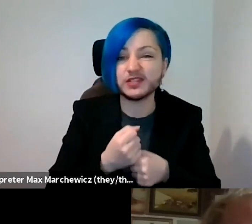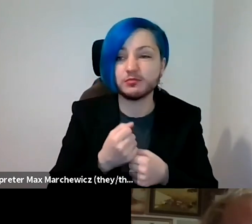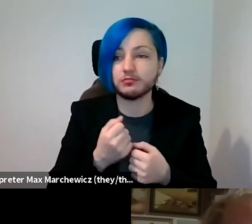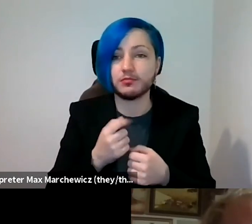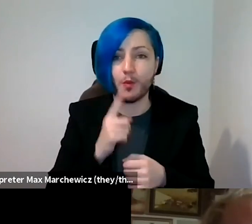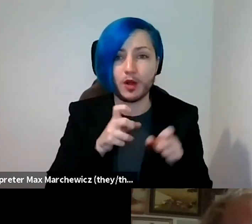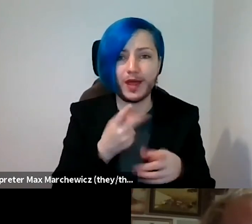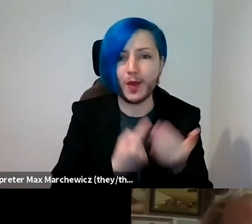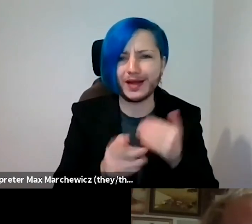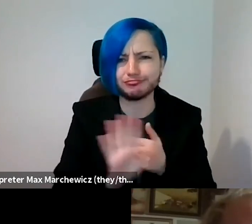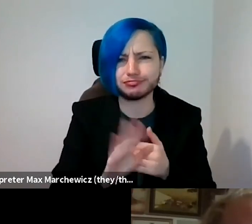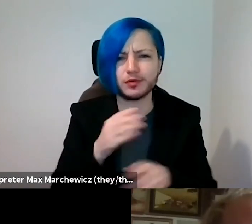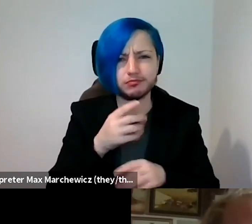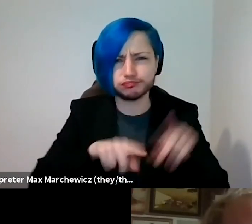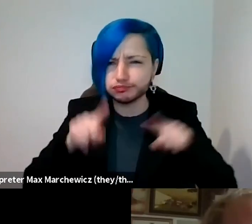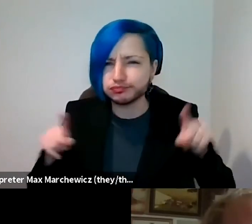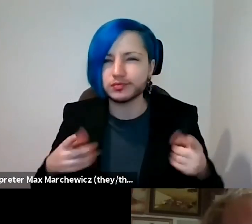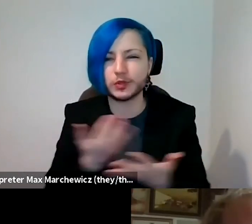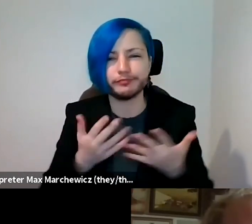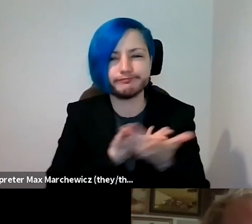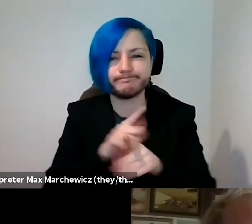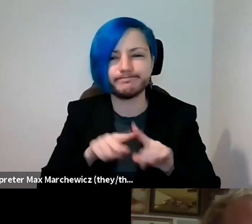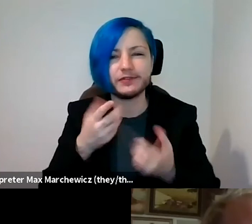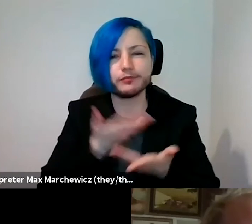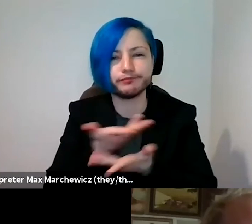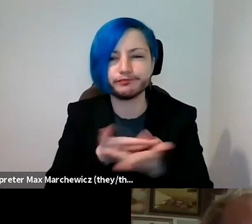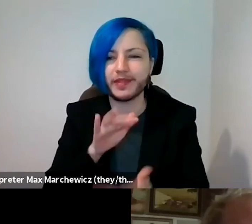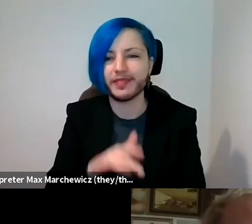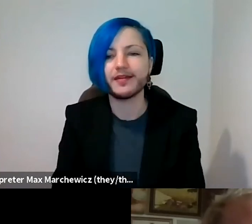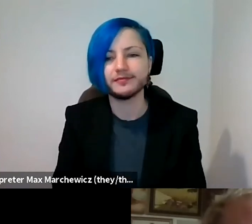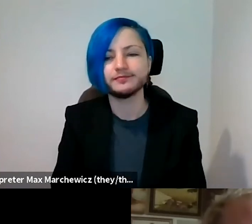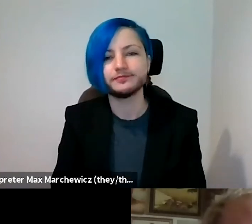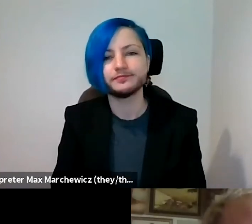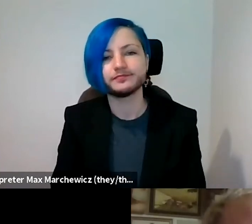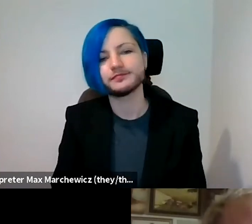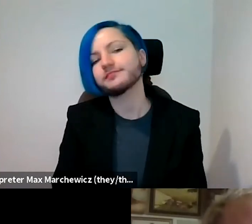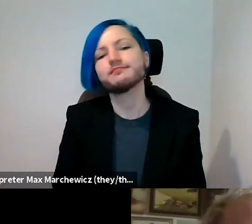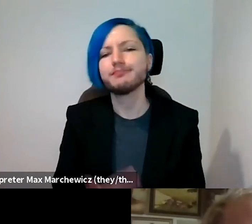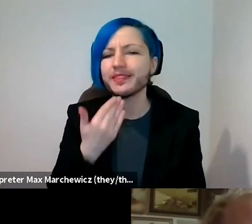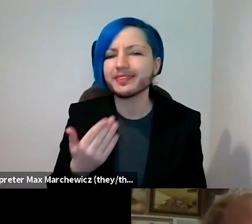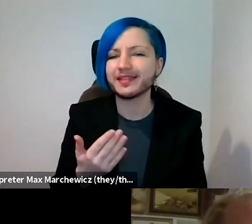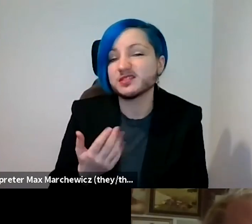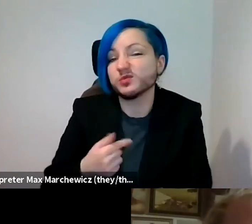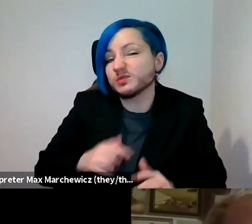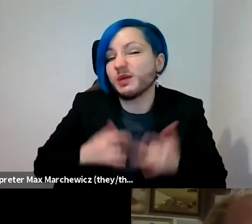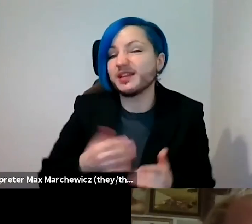and there can be lots of discussions within it. So, yeah, that's pretty much my take on it, and thank you so much for the question, .